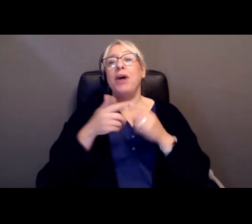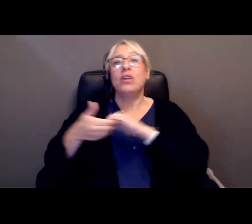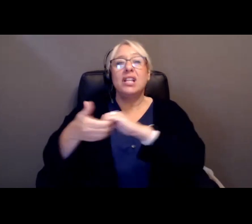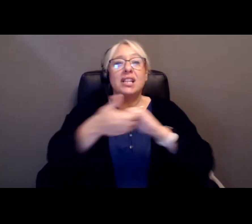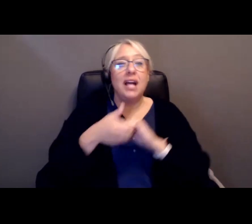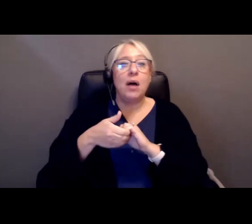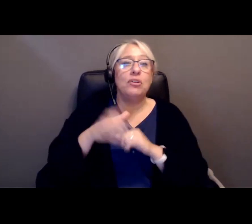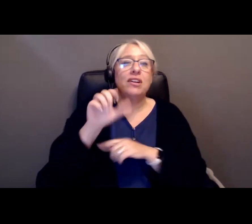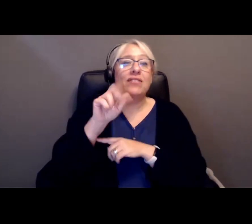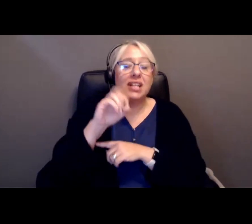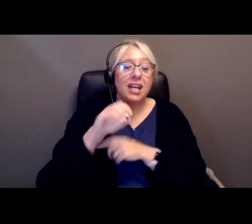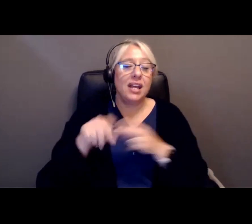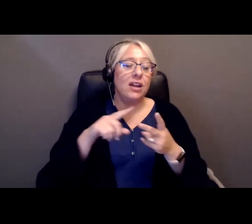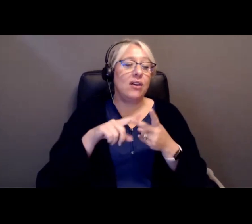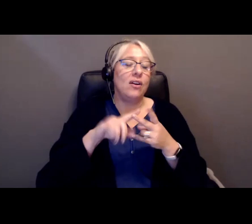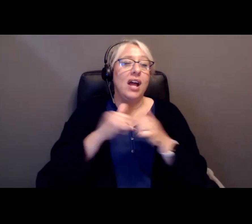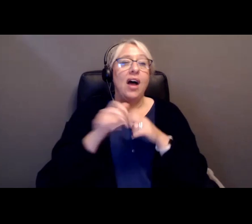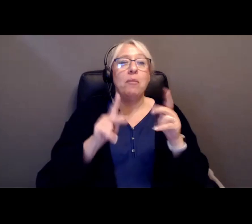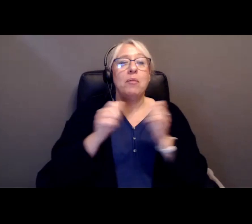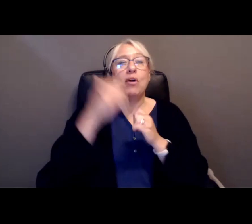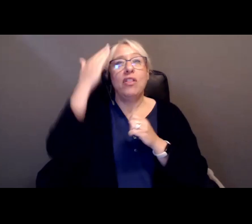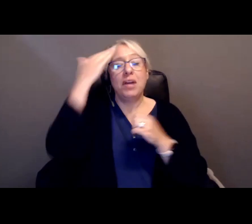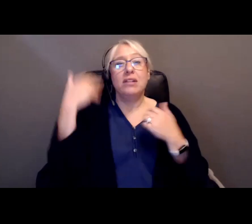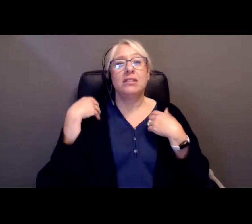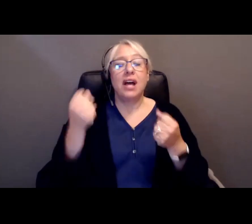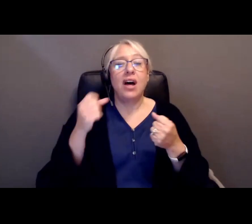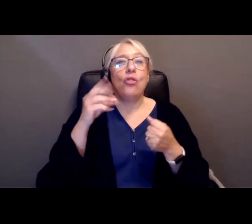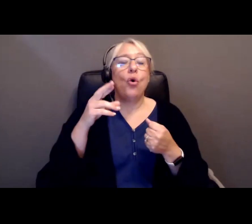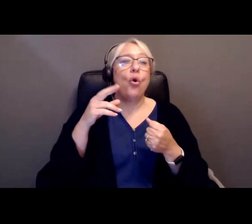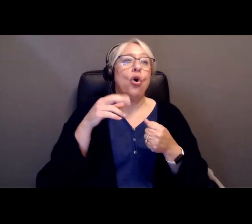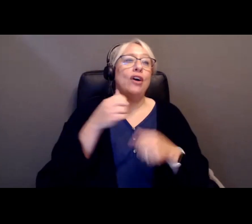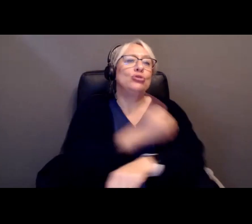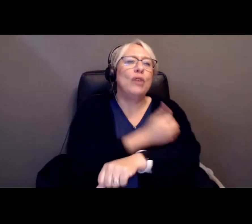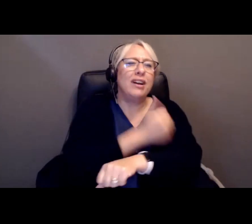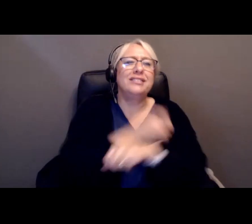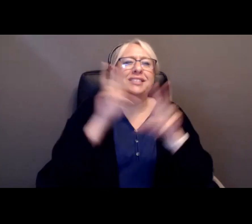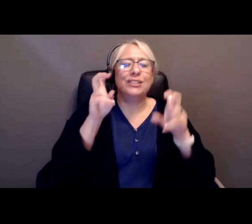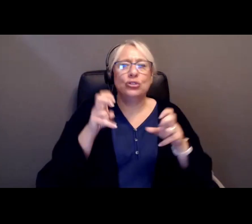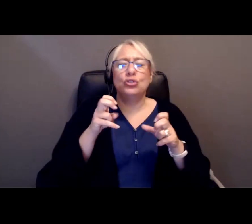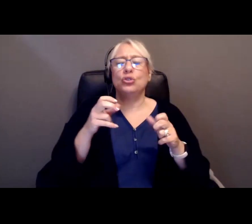how people with mental health or substance use issues are treated in emergency departments and by